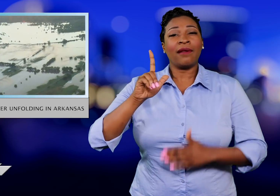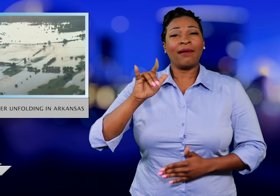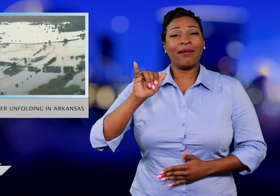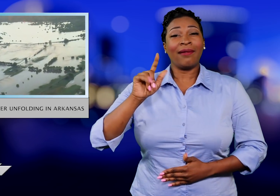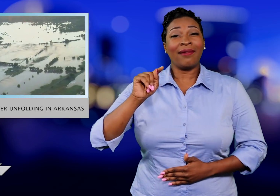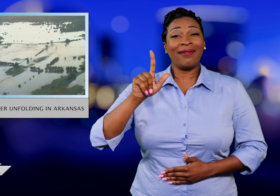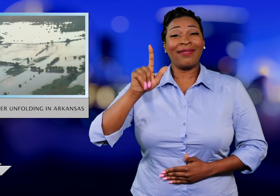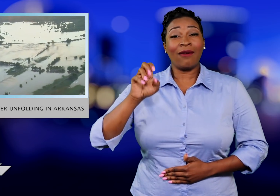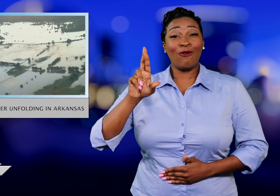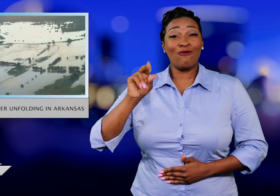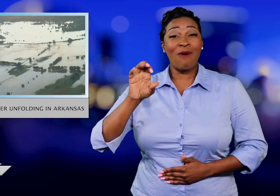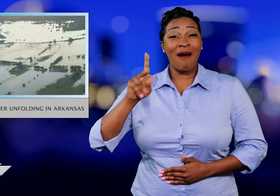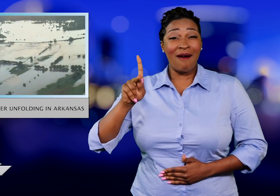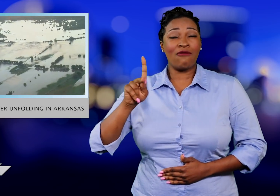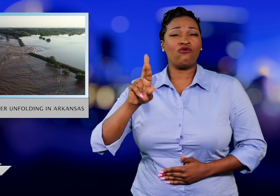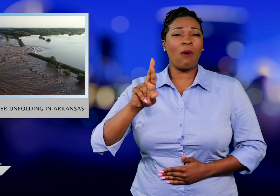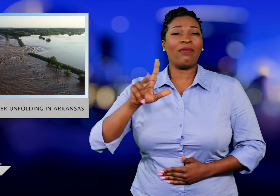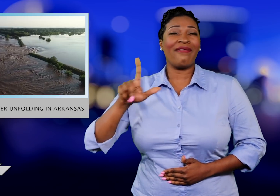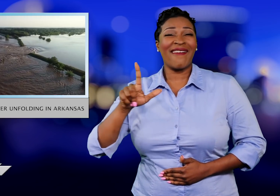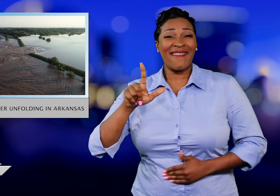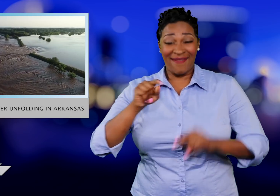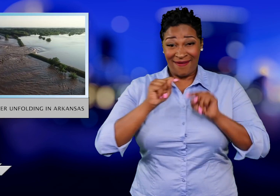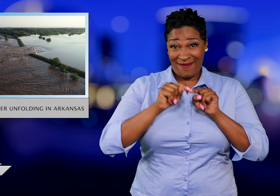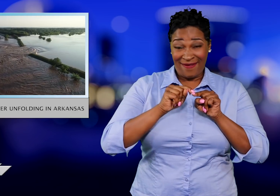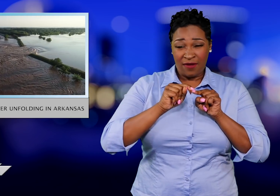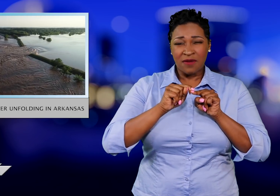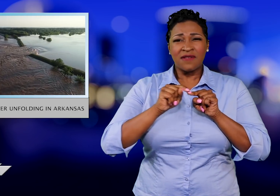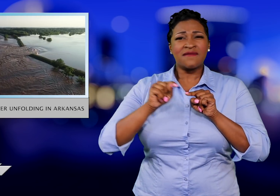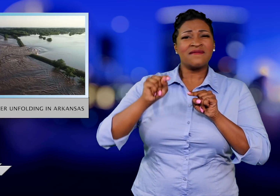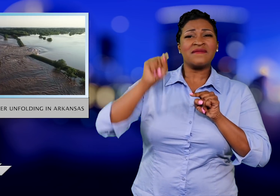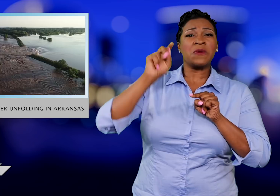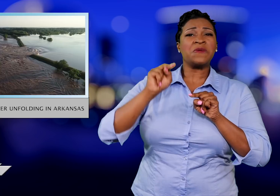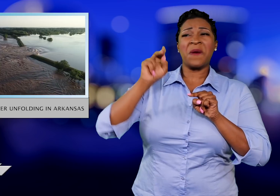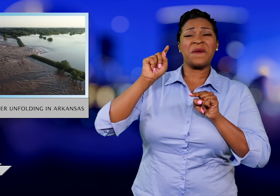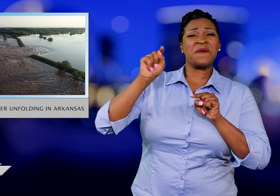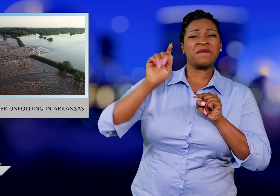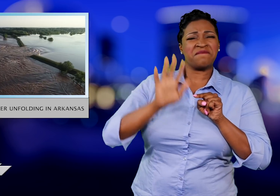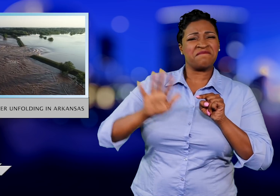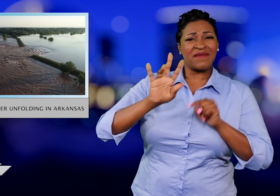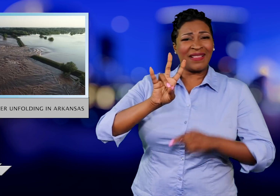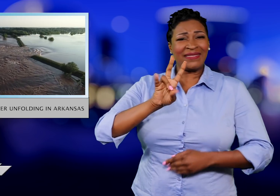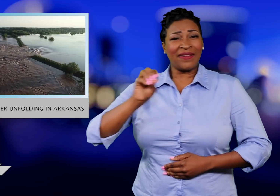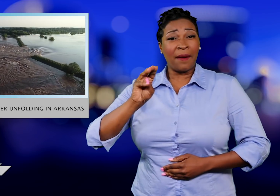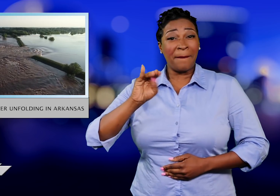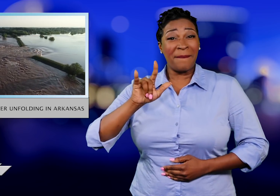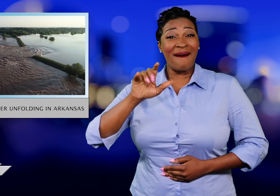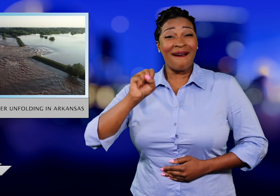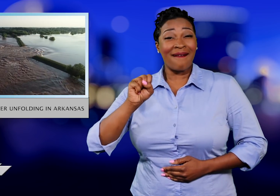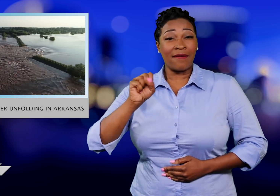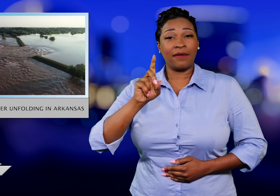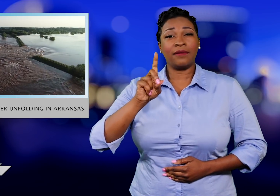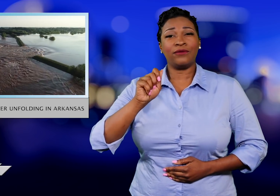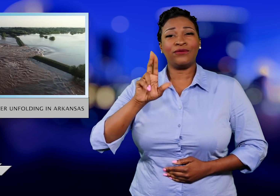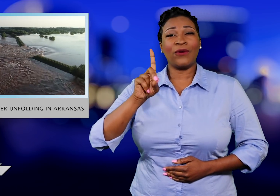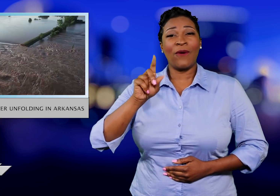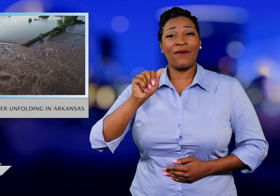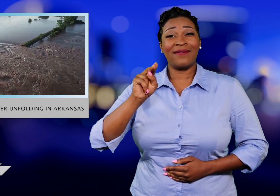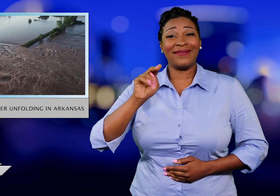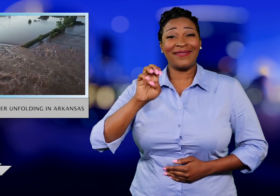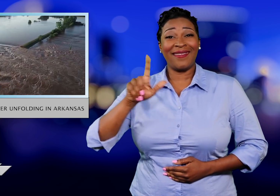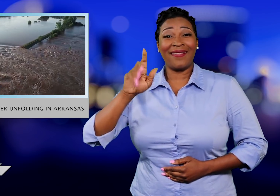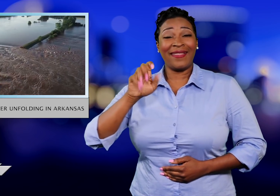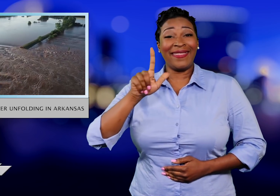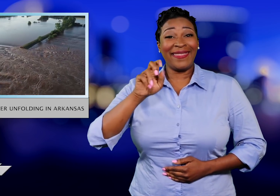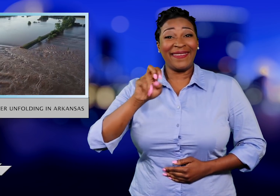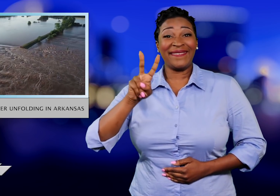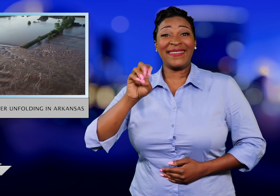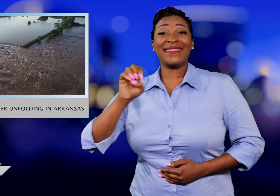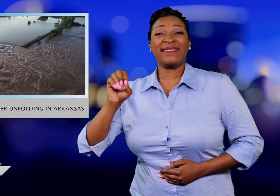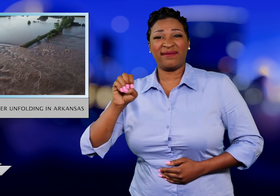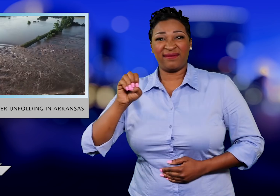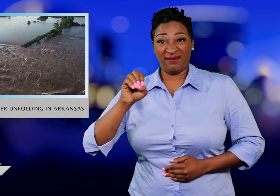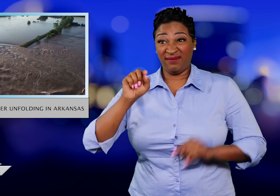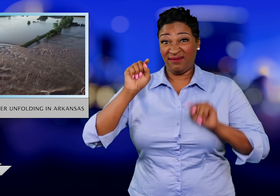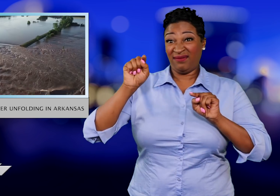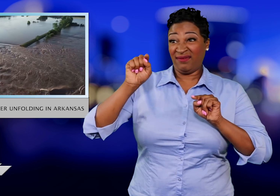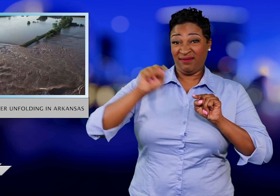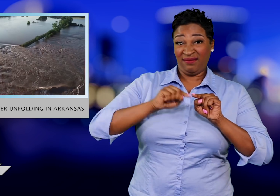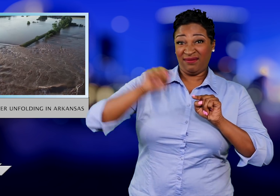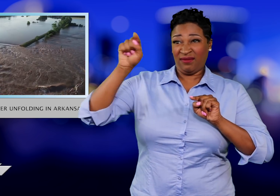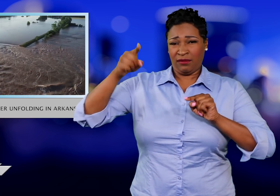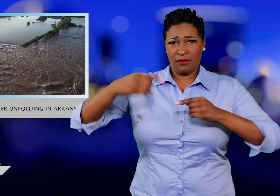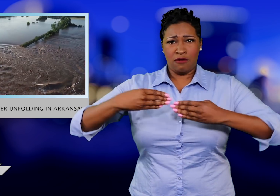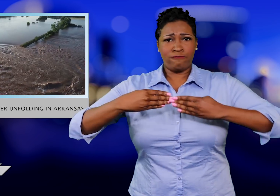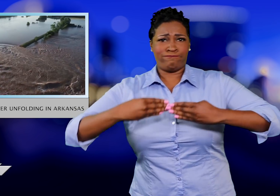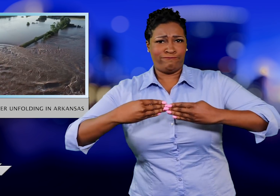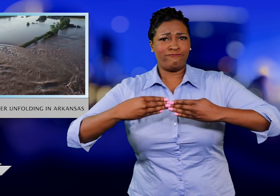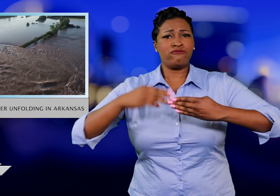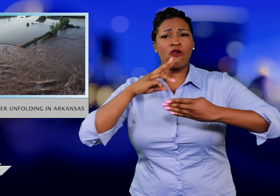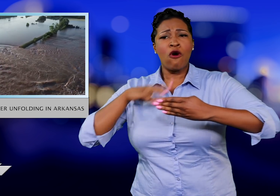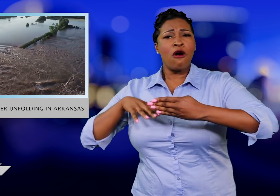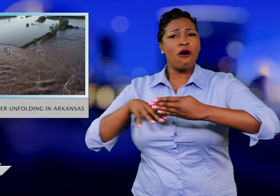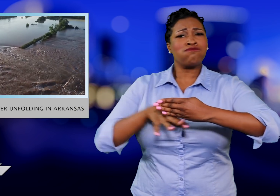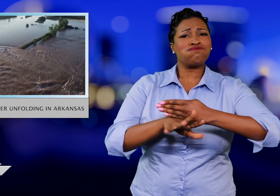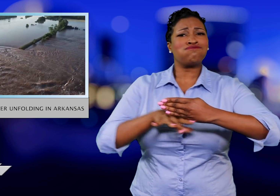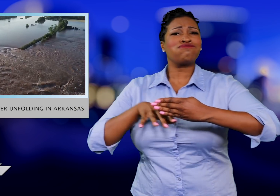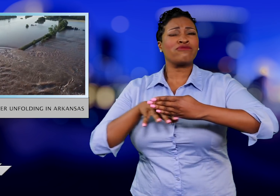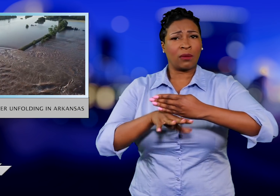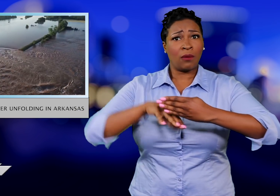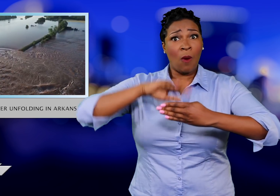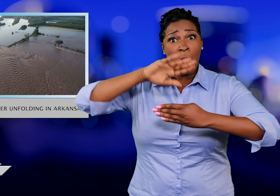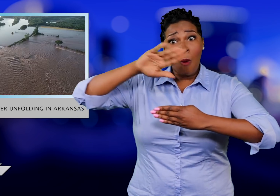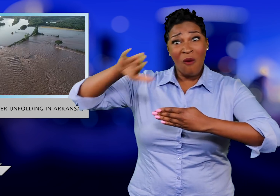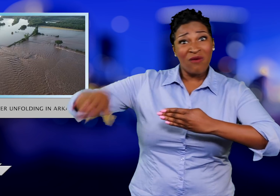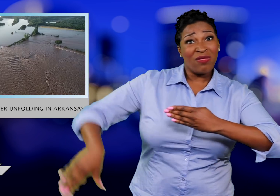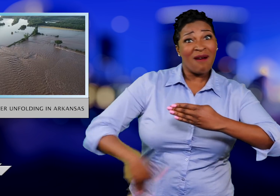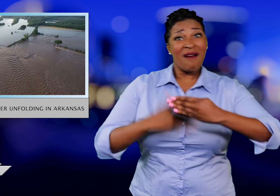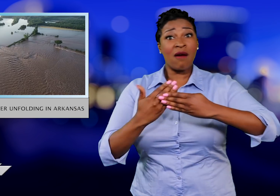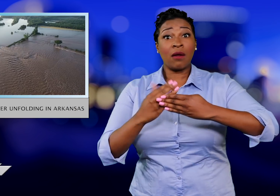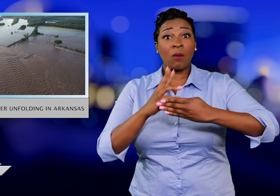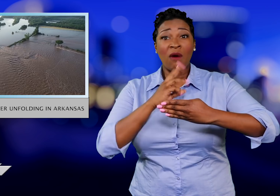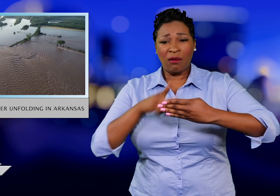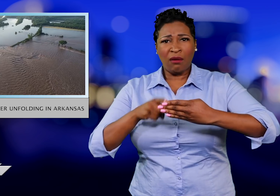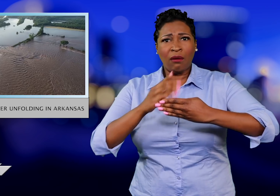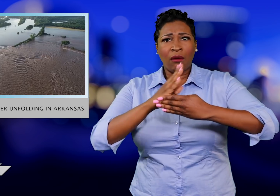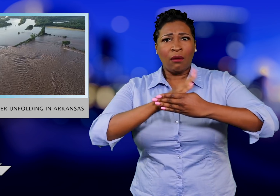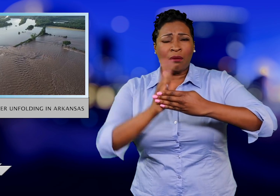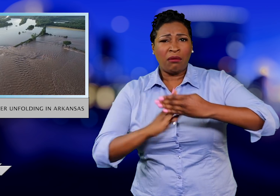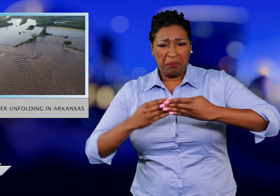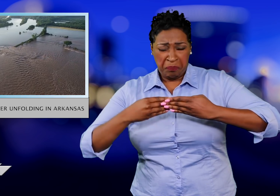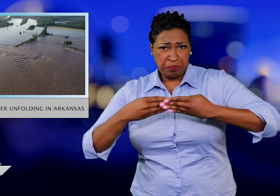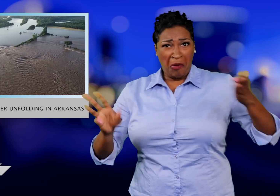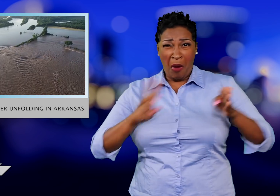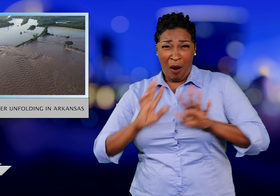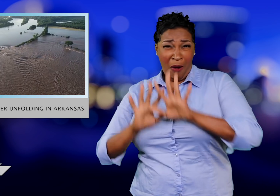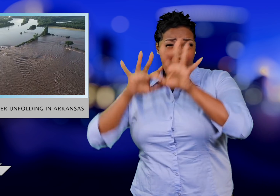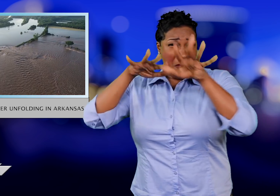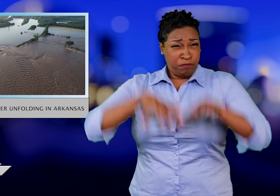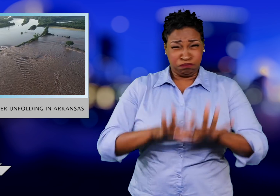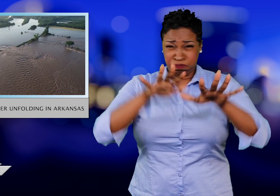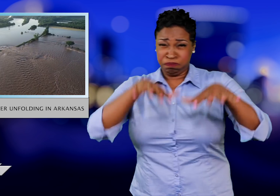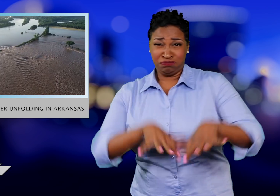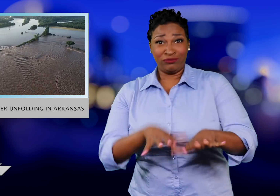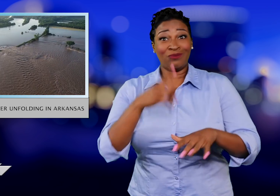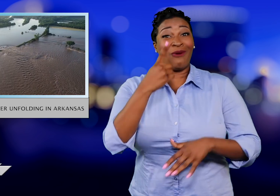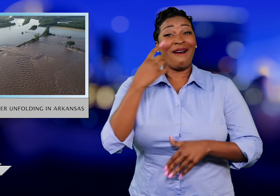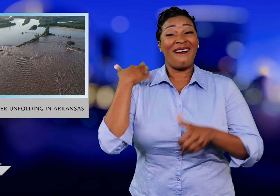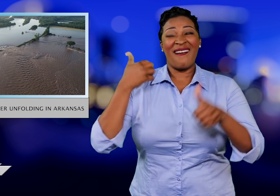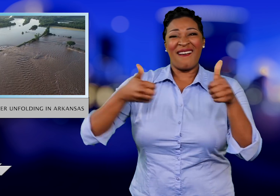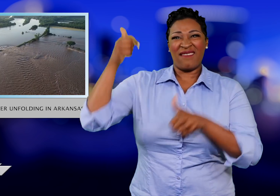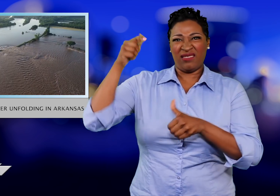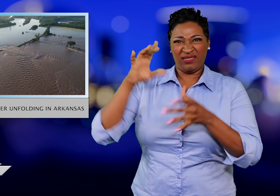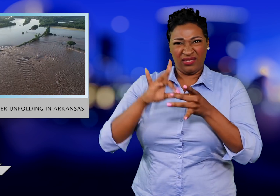The Dardanelle levee, some 70 miles upstream from Little Rock, breached overnight, leaving